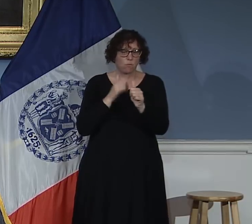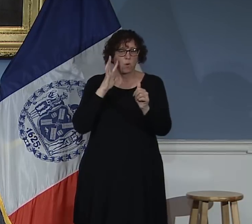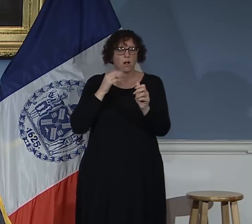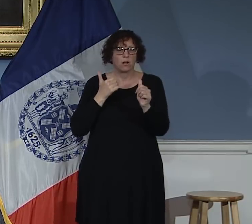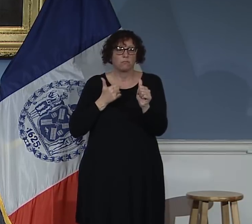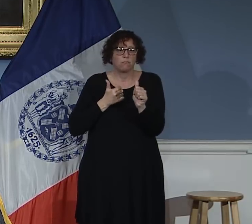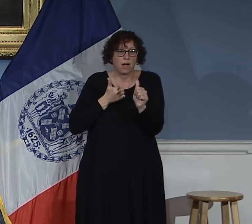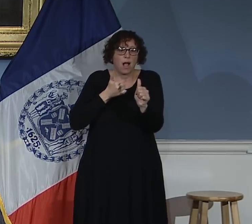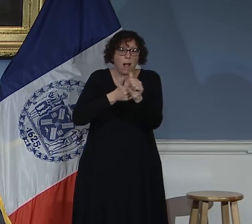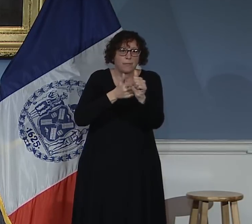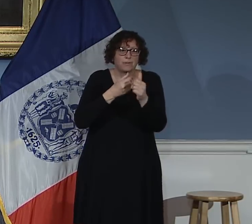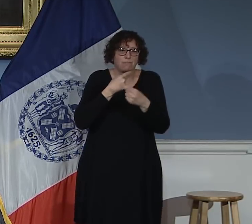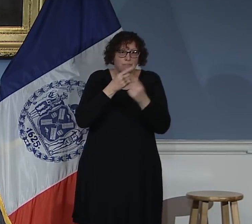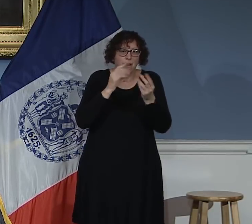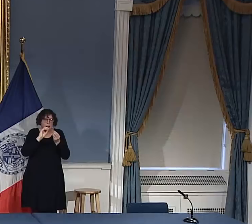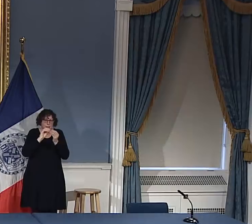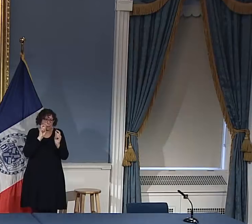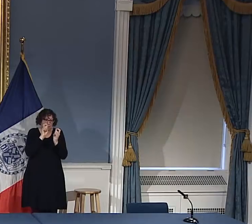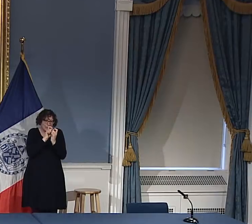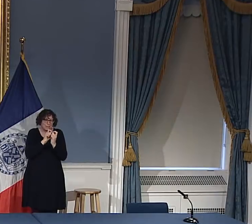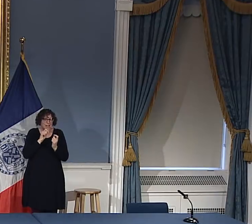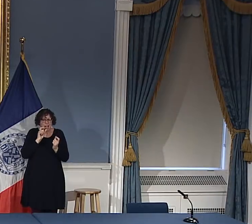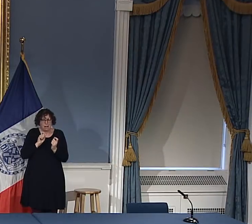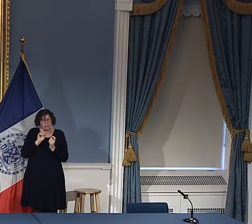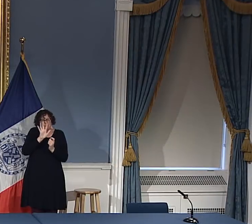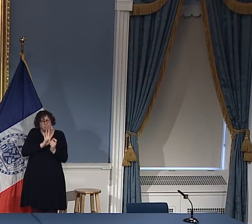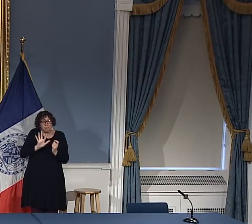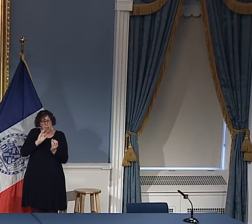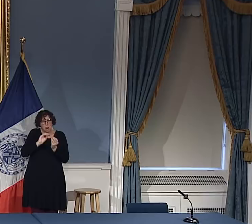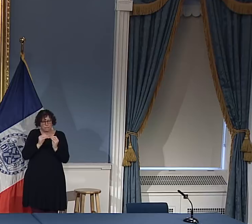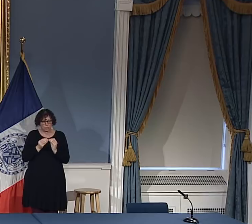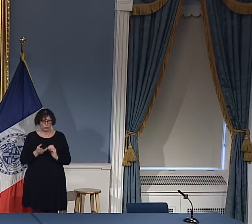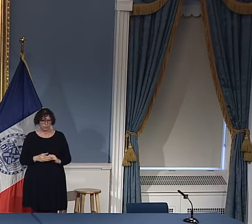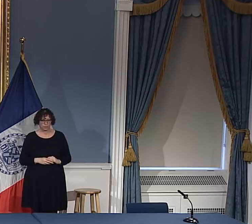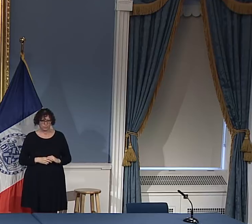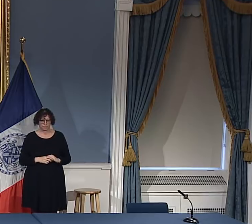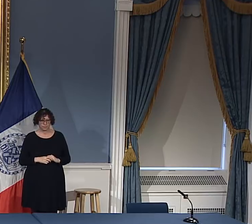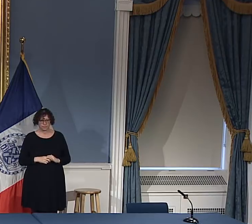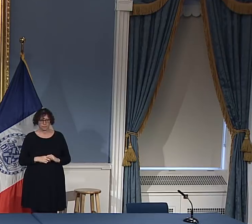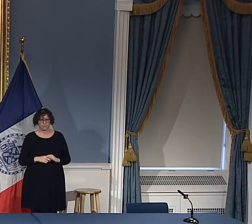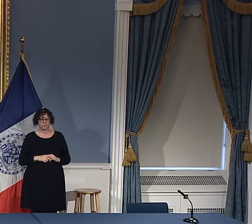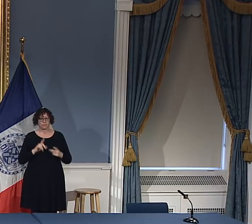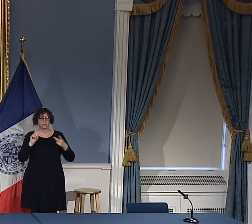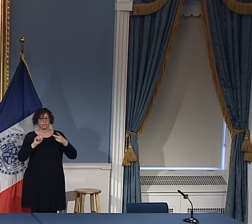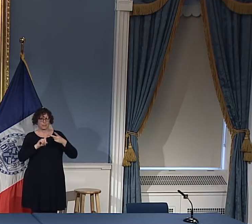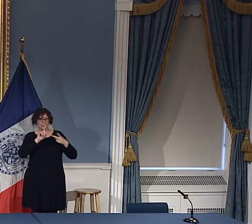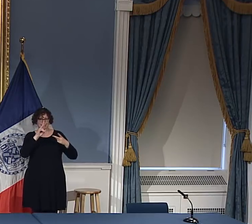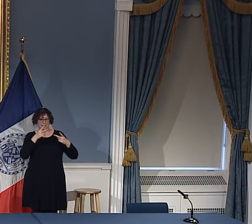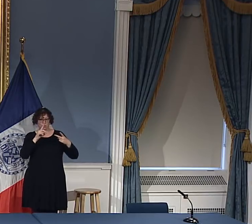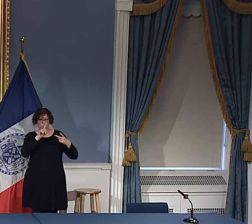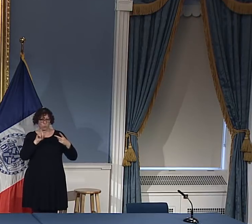TRYING CONSTANTLY TO UPDATE THOSE NUMERBNDS A GT E THEM CLOSER TO REAL TIME AS QUICKLY AS WE CAN. OKAY.